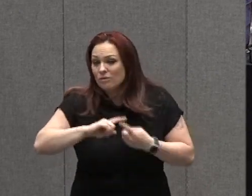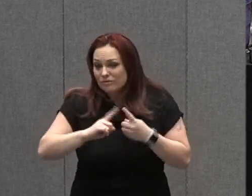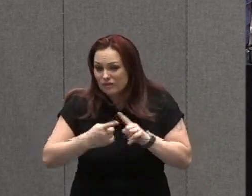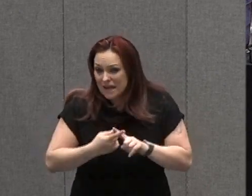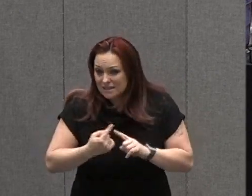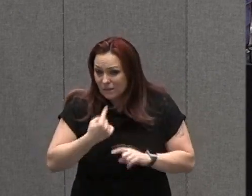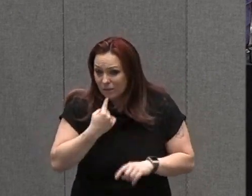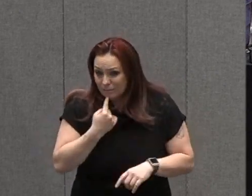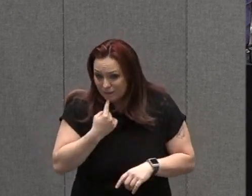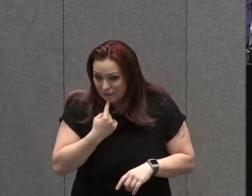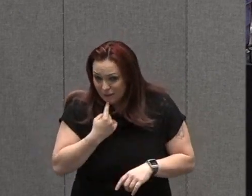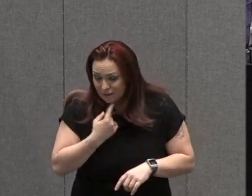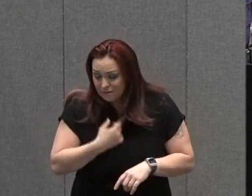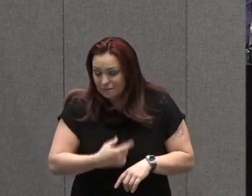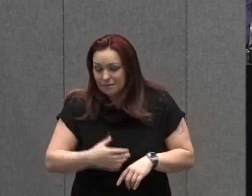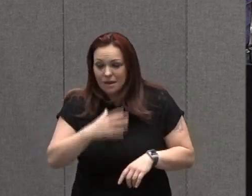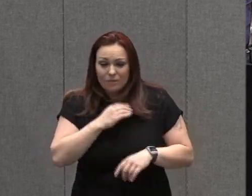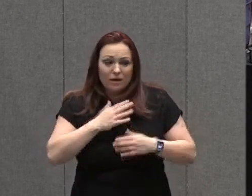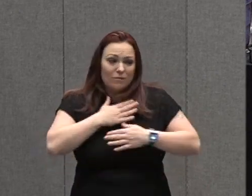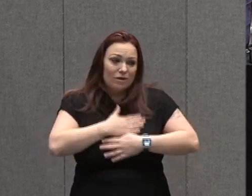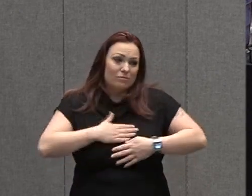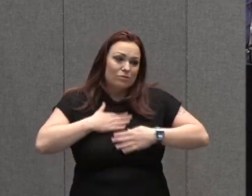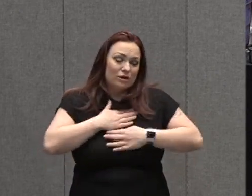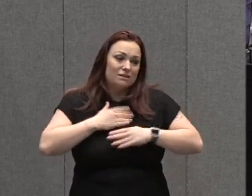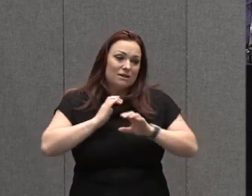and we just so appreciated making music with you today!